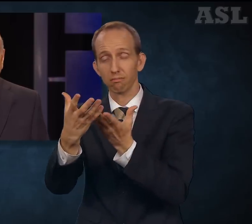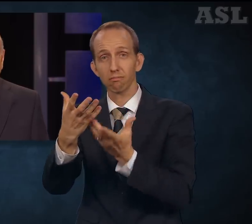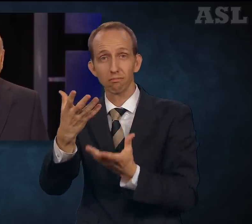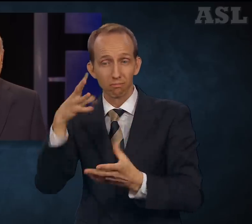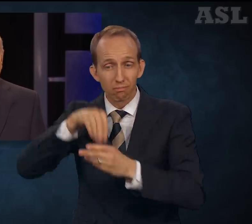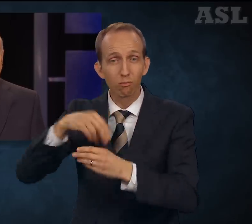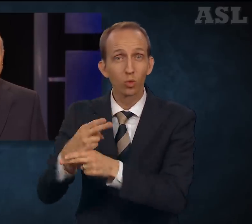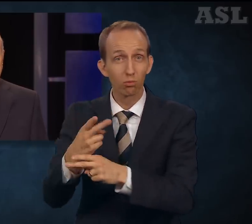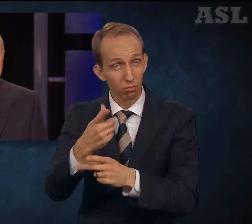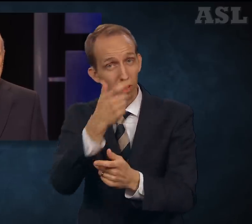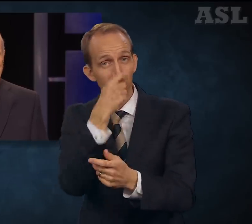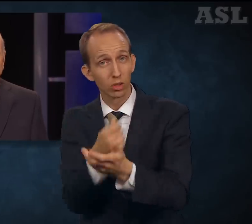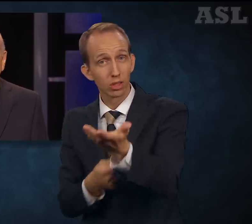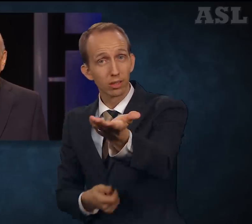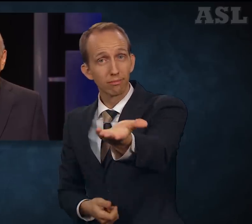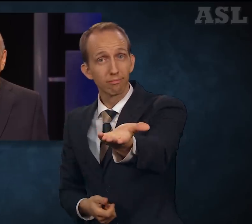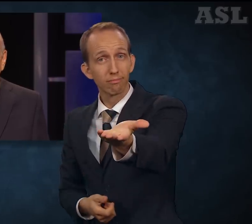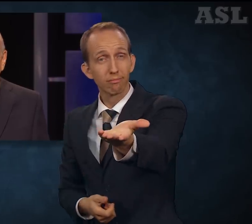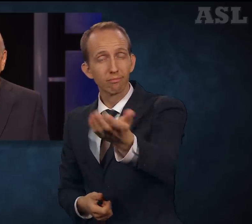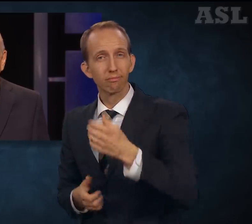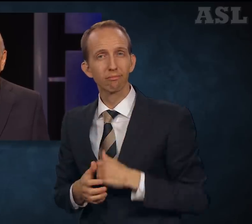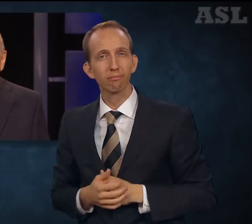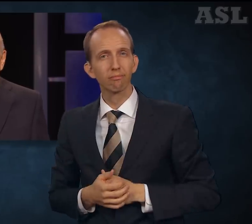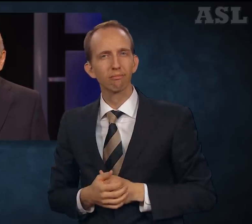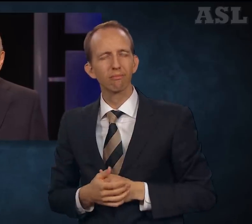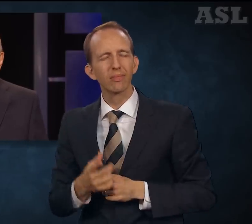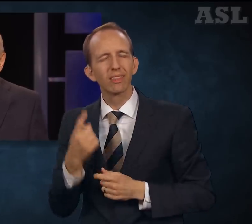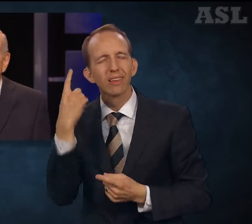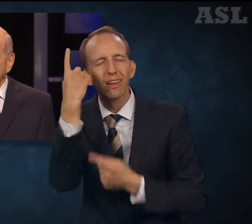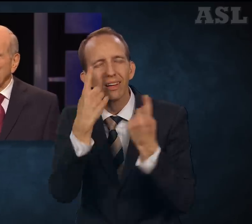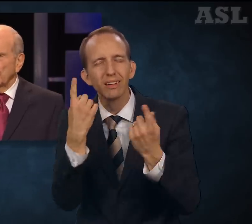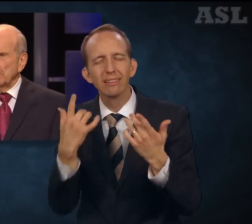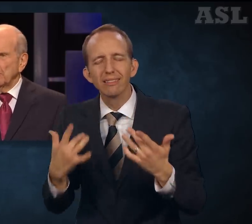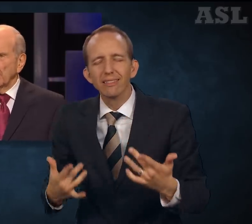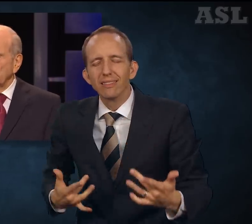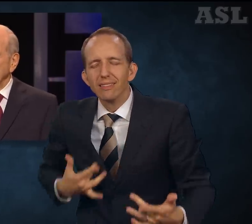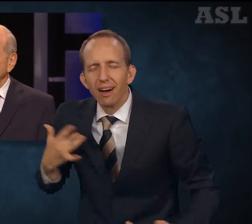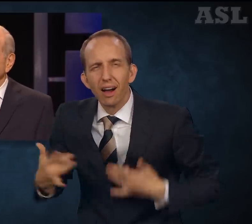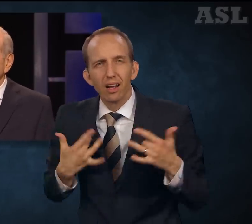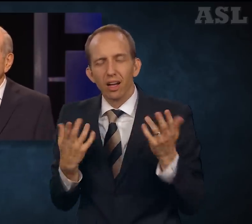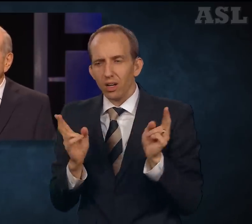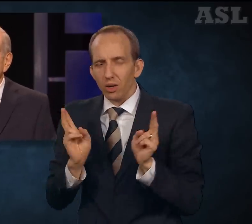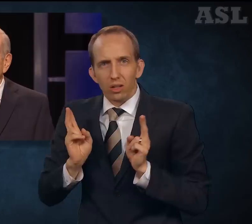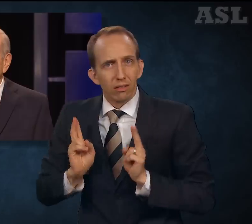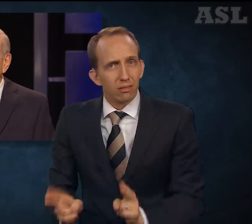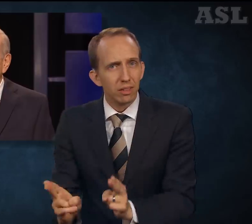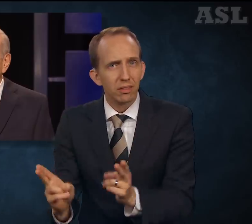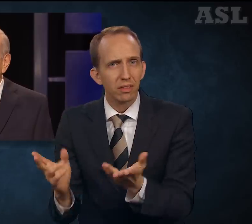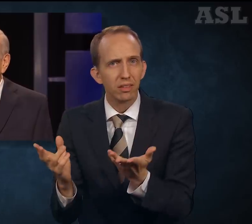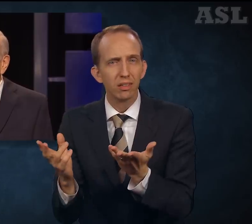ARE YOU INTERESTED?